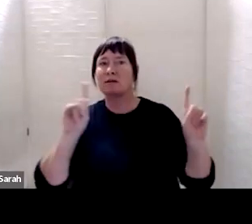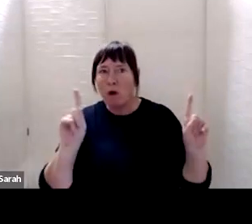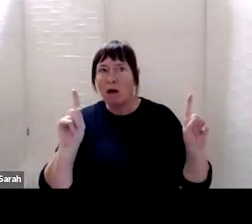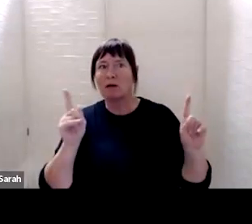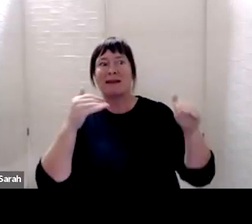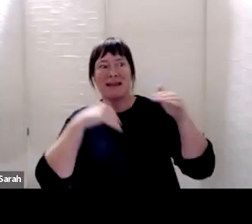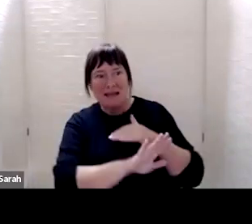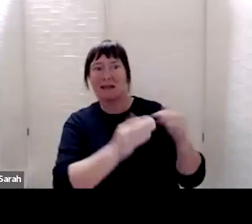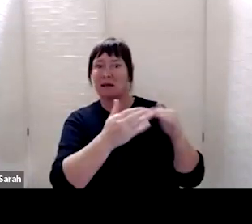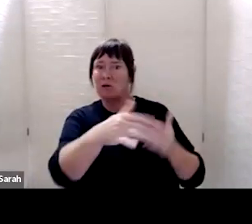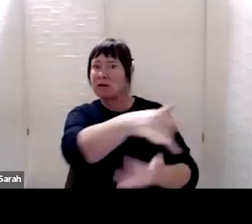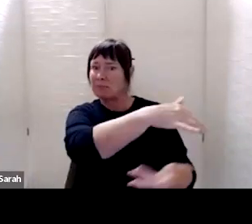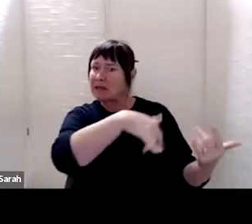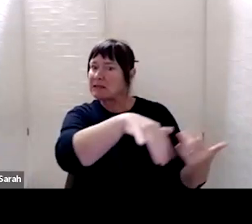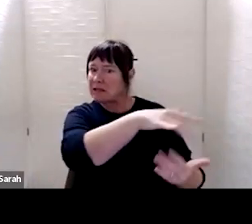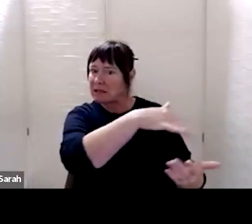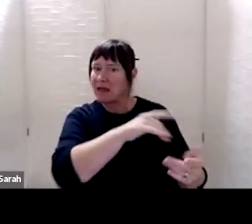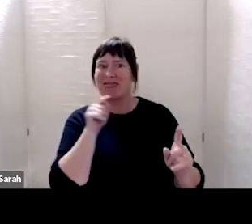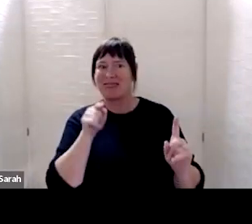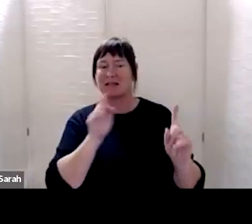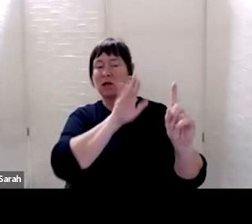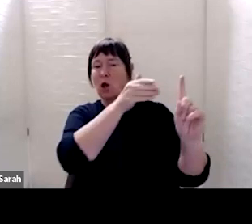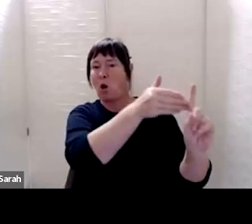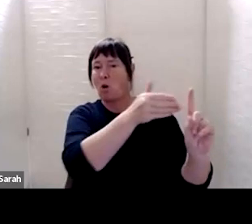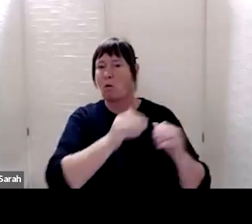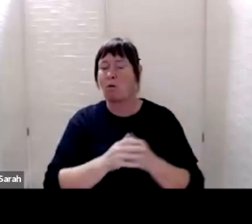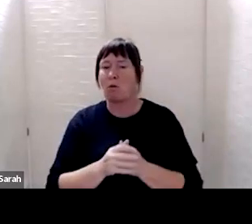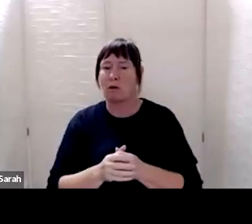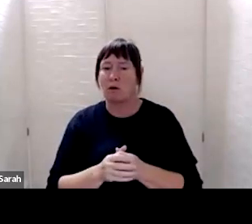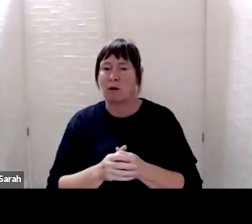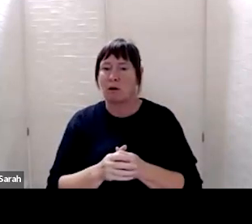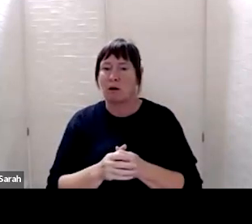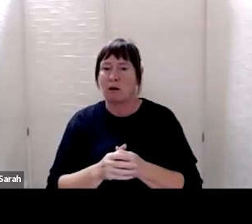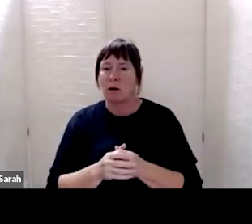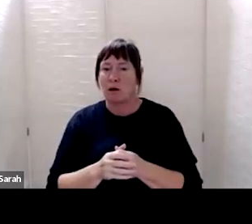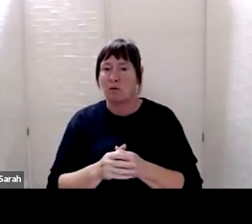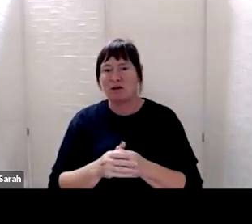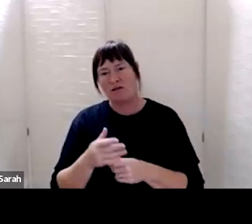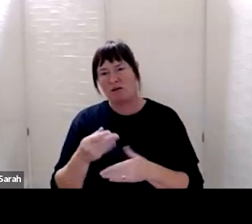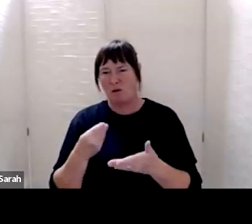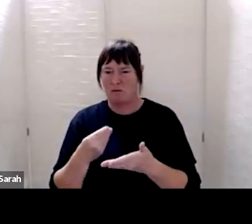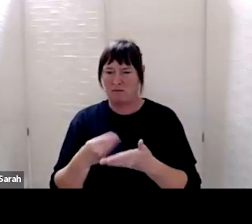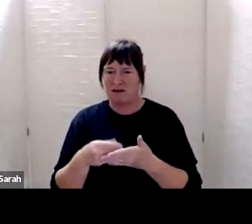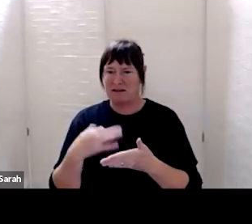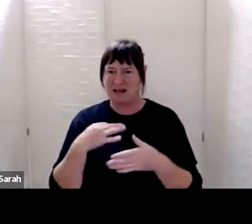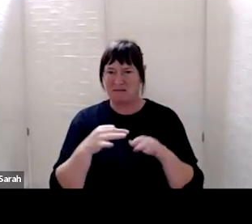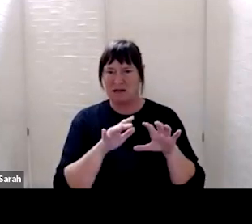I don’t think, we don’t, you know, when you’re putting in your funding application, well when you’re talking about, I’d like my son to have,